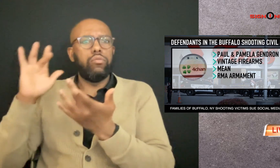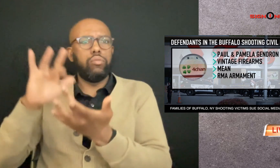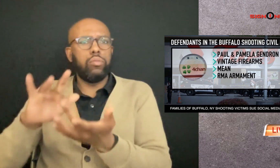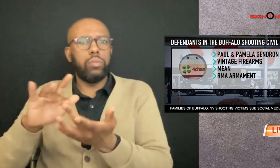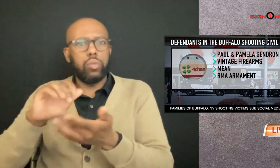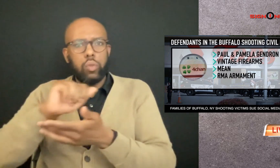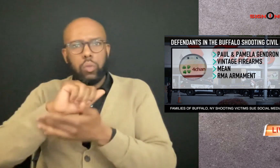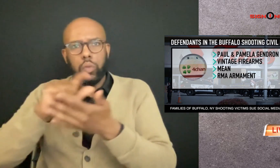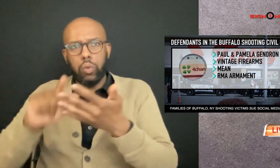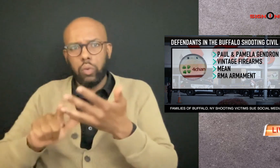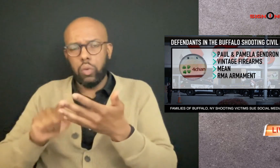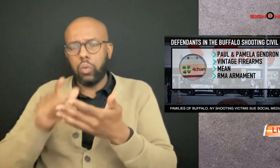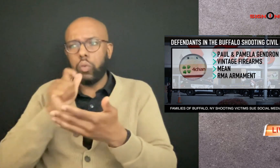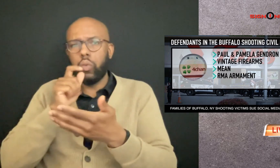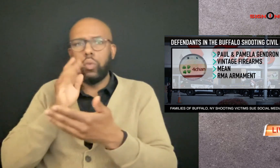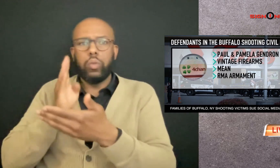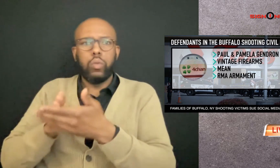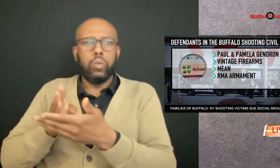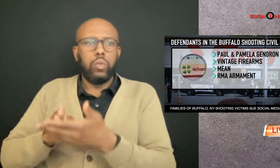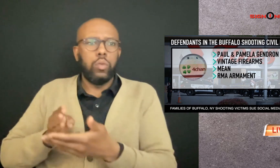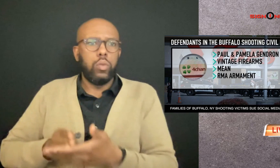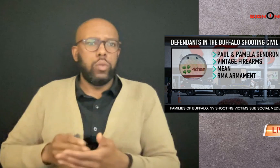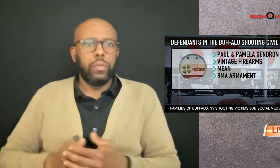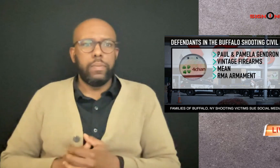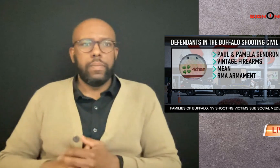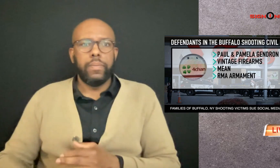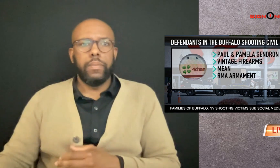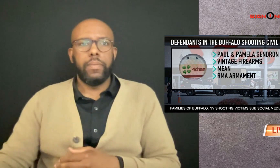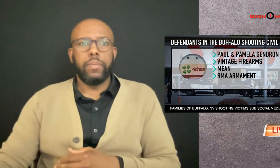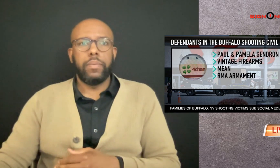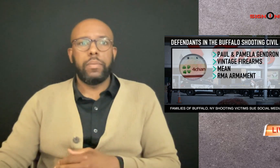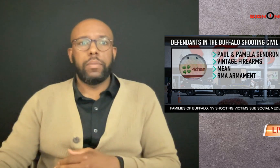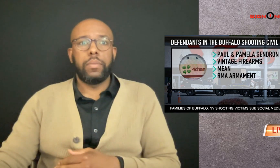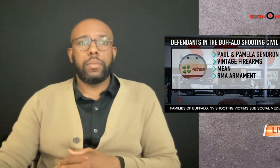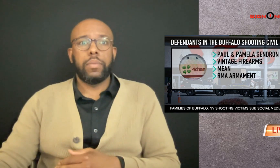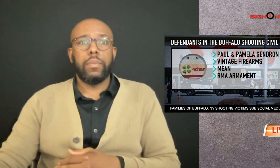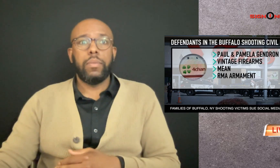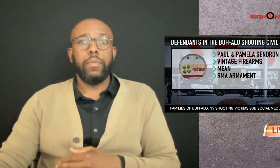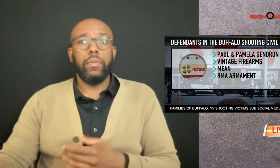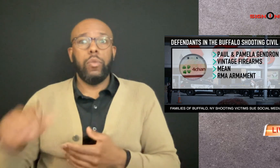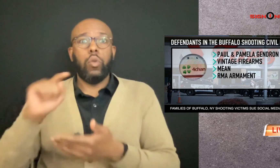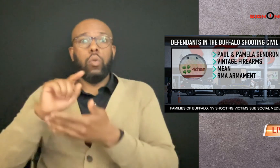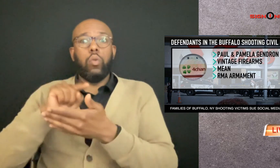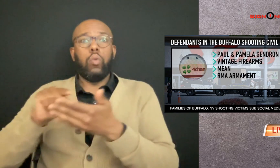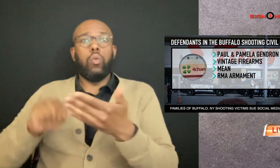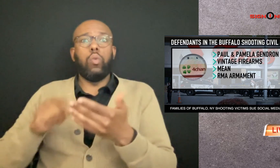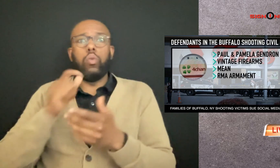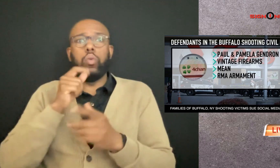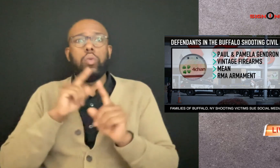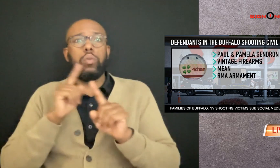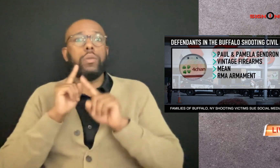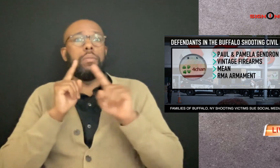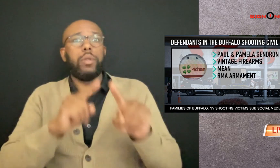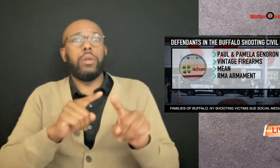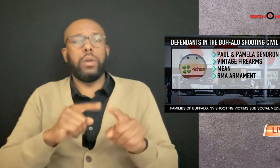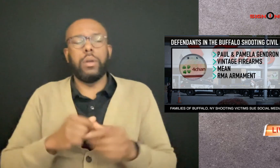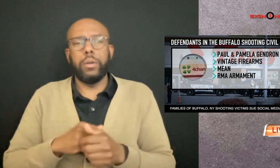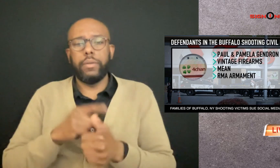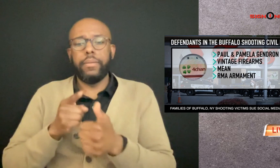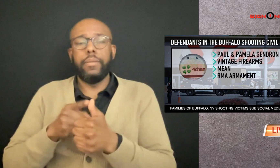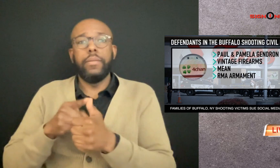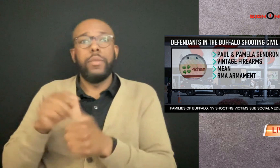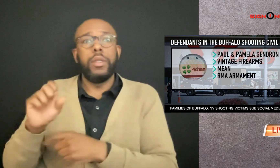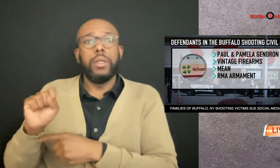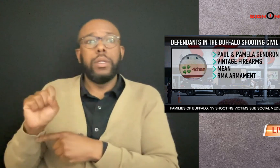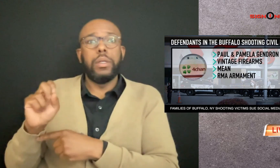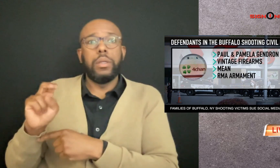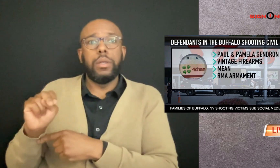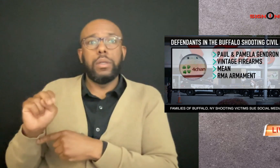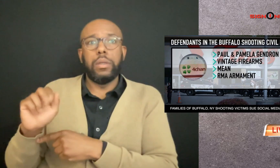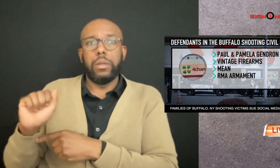CNN reached out to all the defendants in the suit